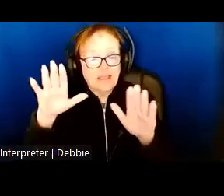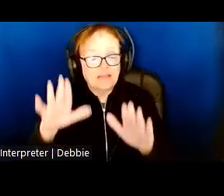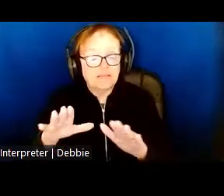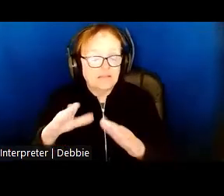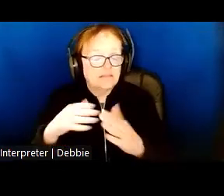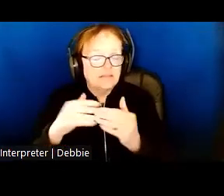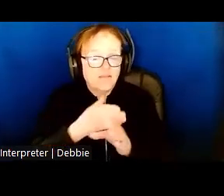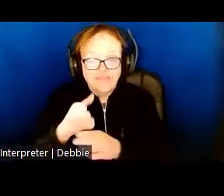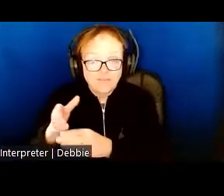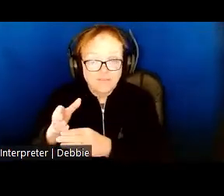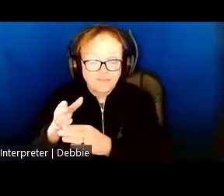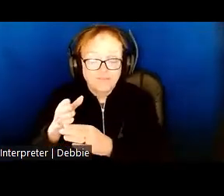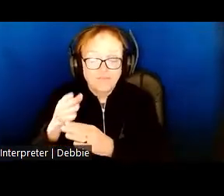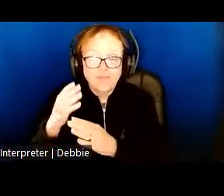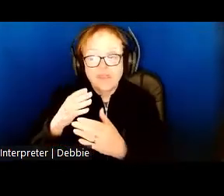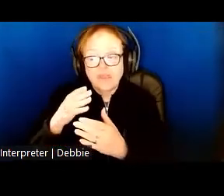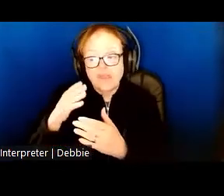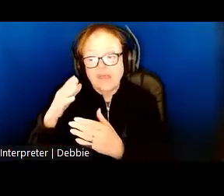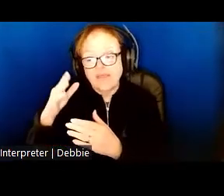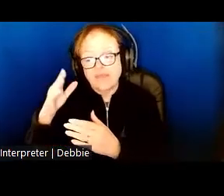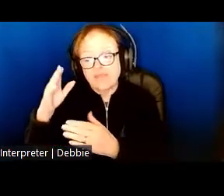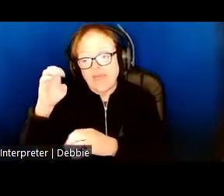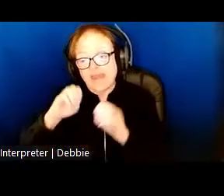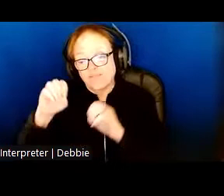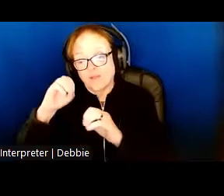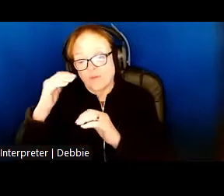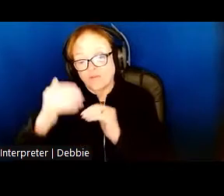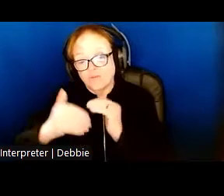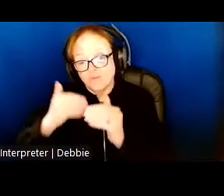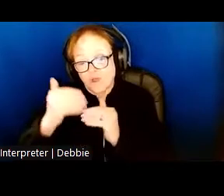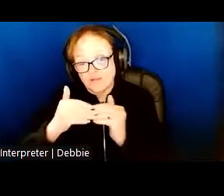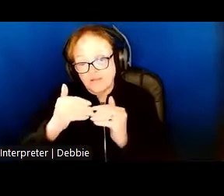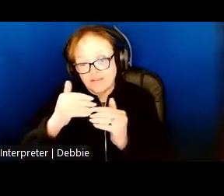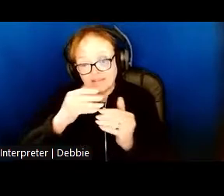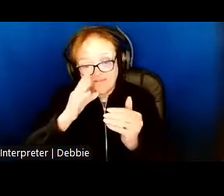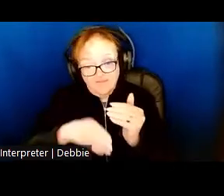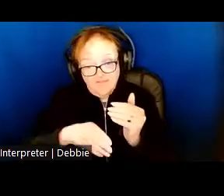end of the evaluation process, State Arts Council staff combines all application scores